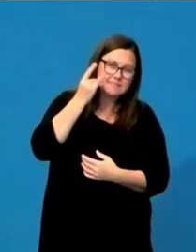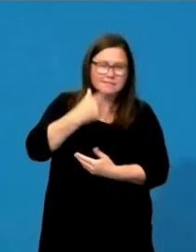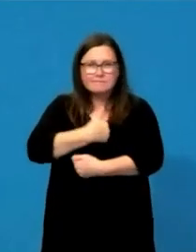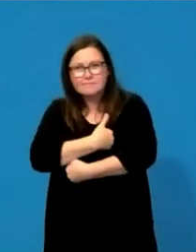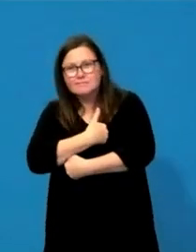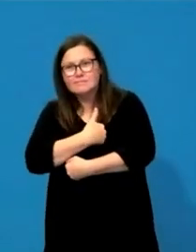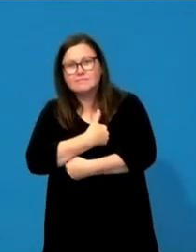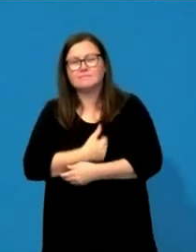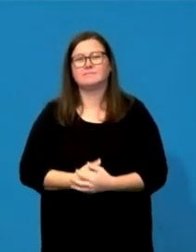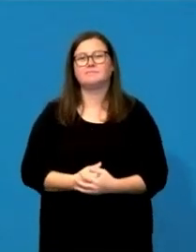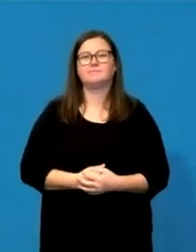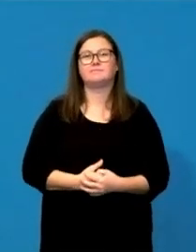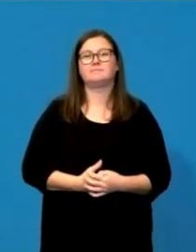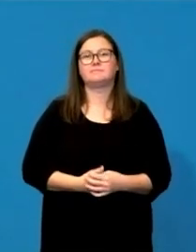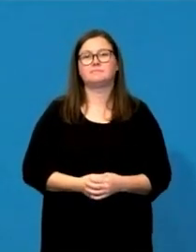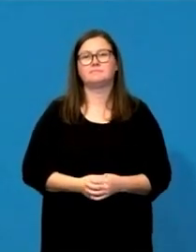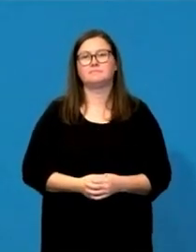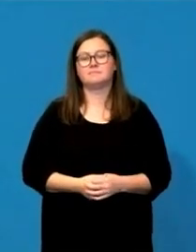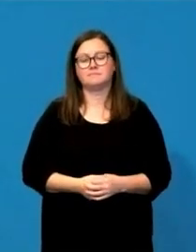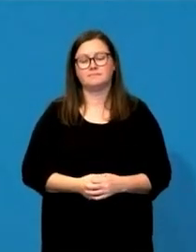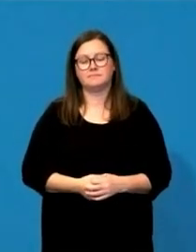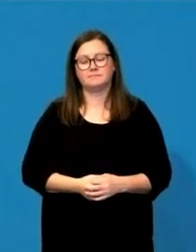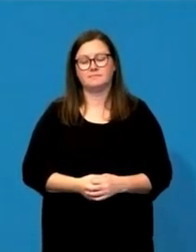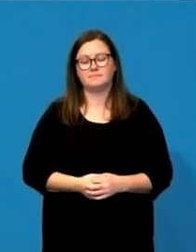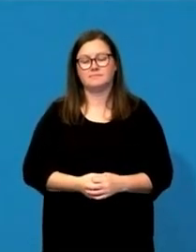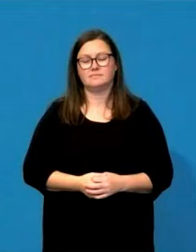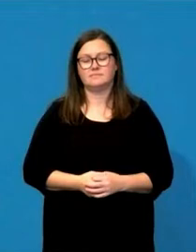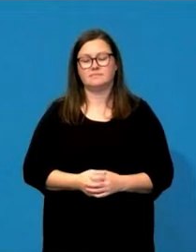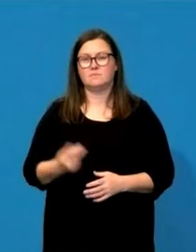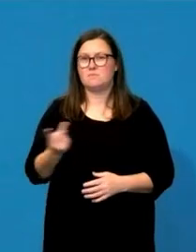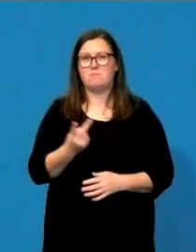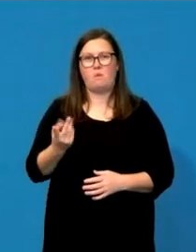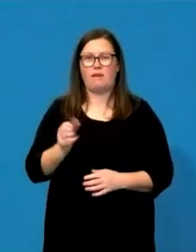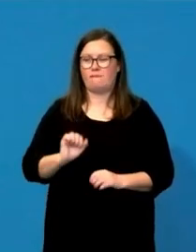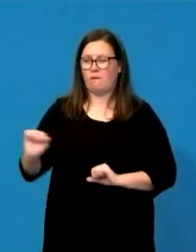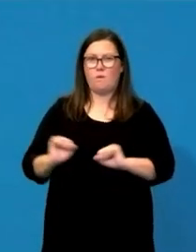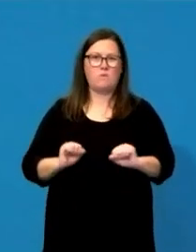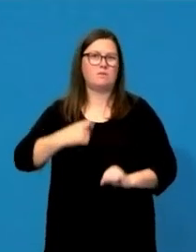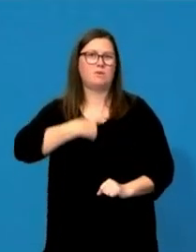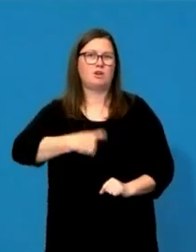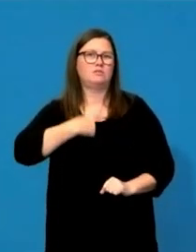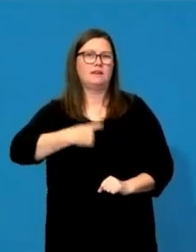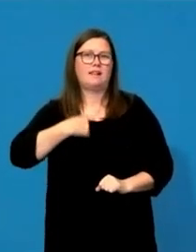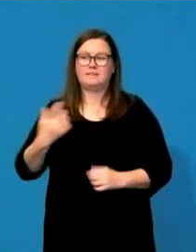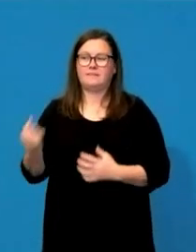So - yeah, he's - yeah, they are both their own little persons. You wouldn't put them any other way.